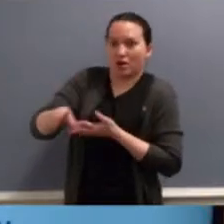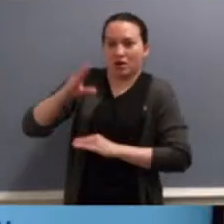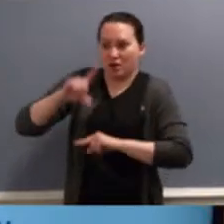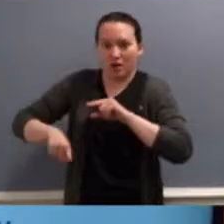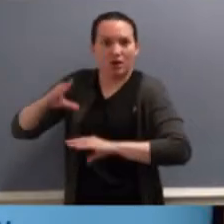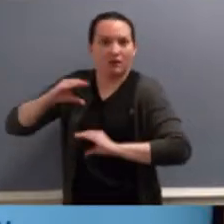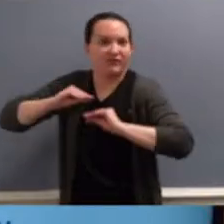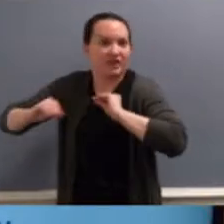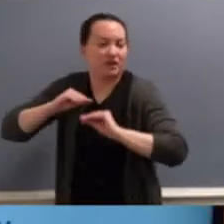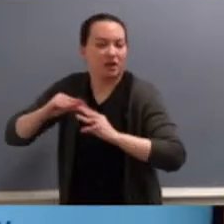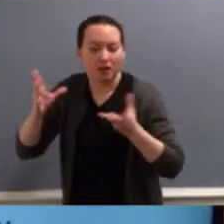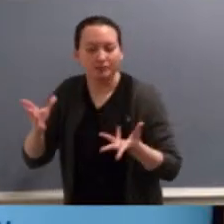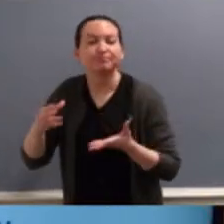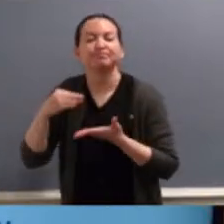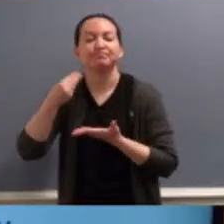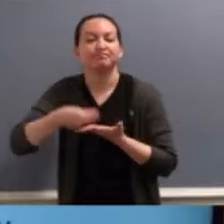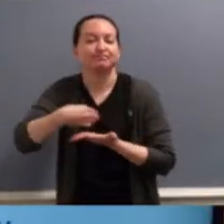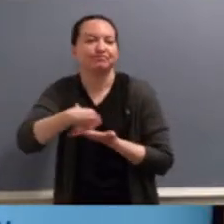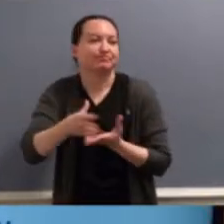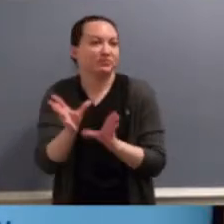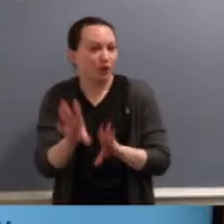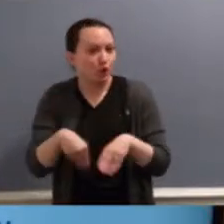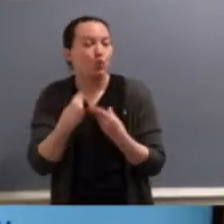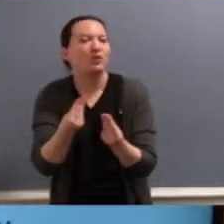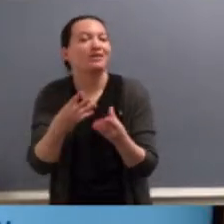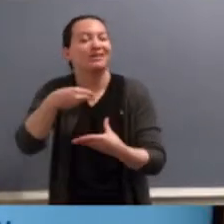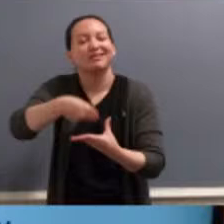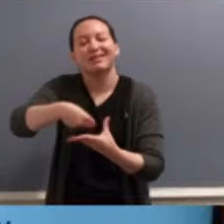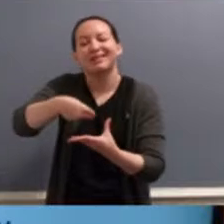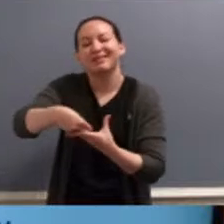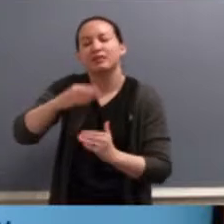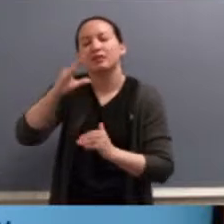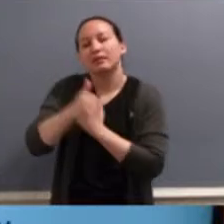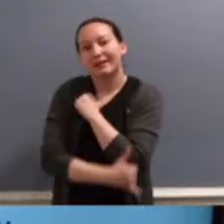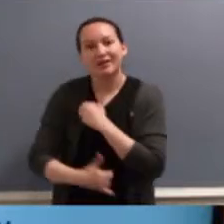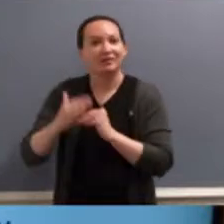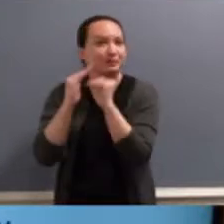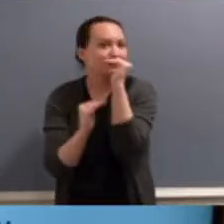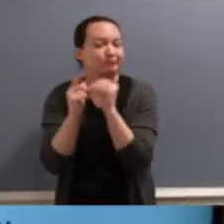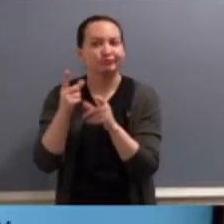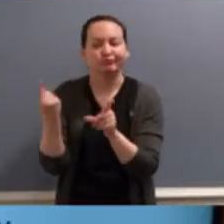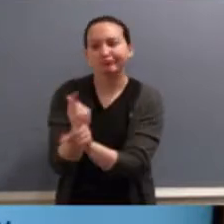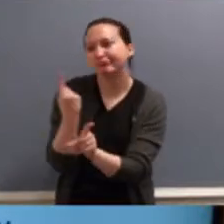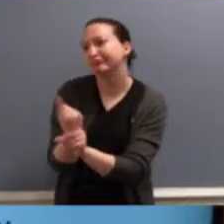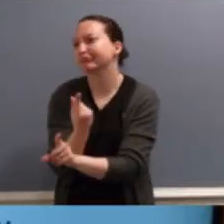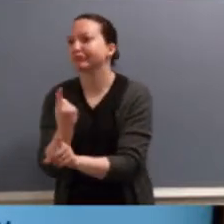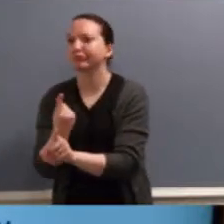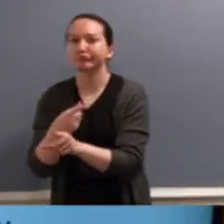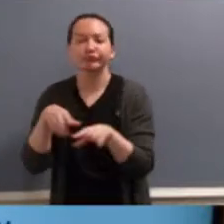so the budget includes funding within county facilities to address regular and routine deferred